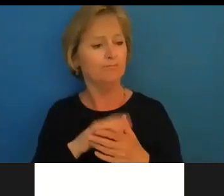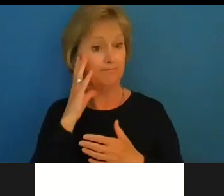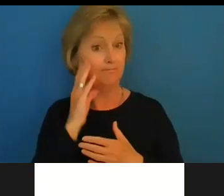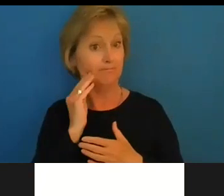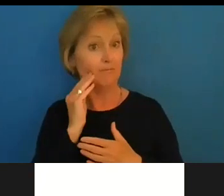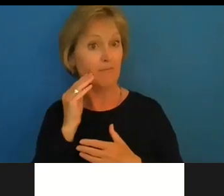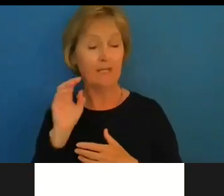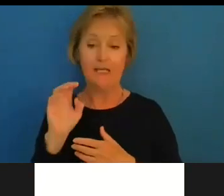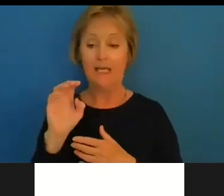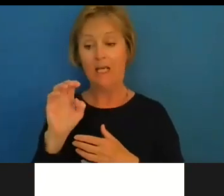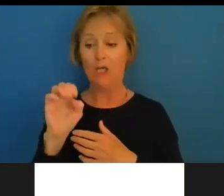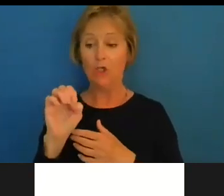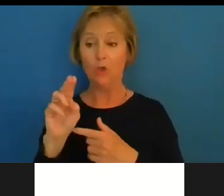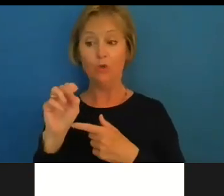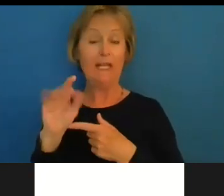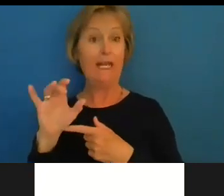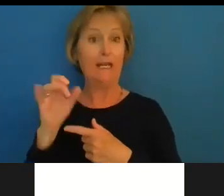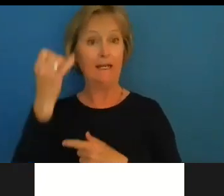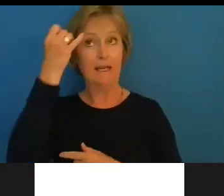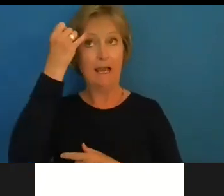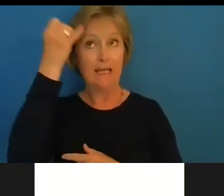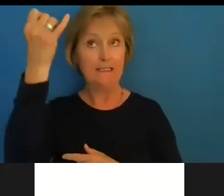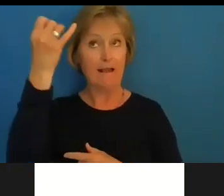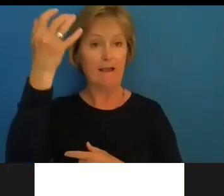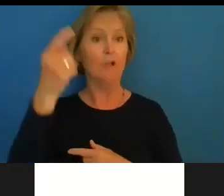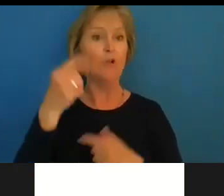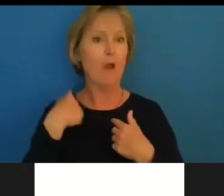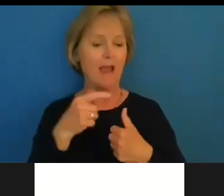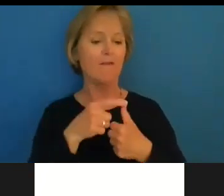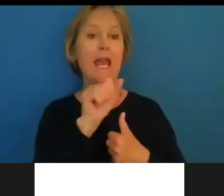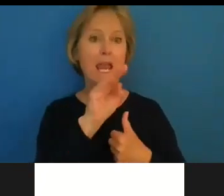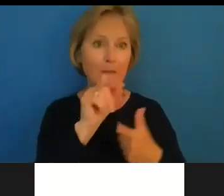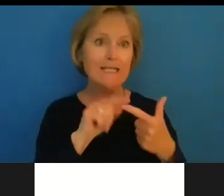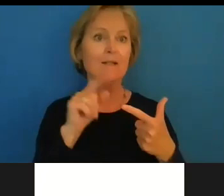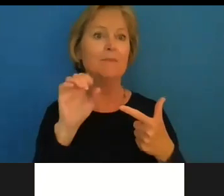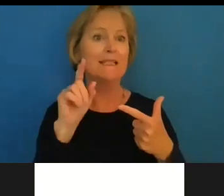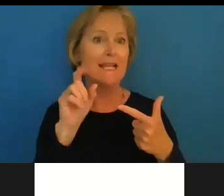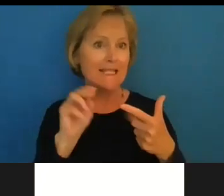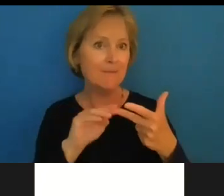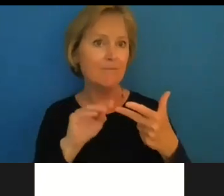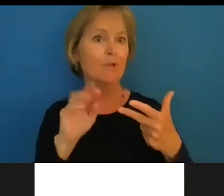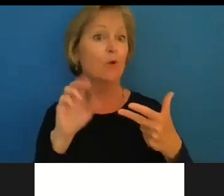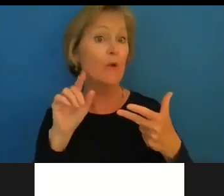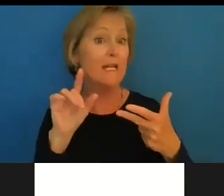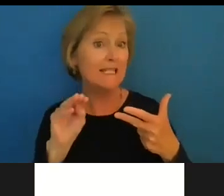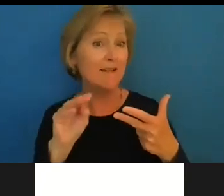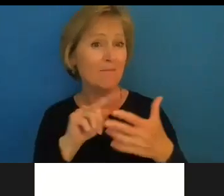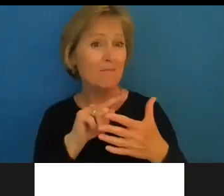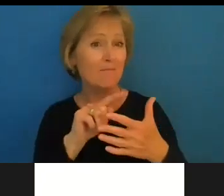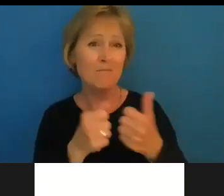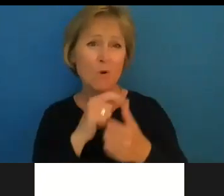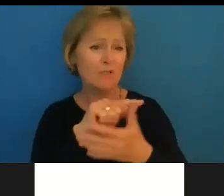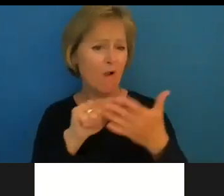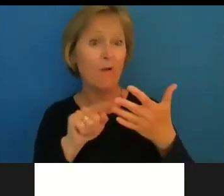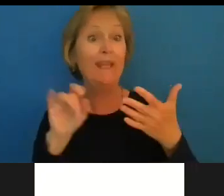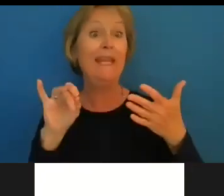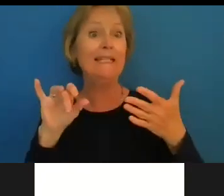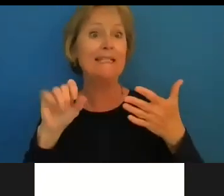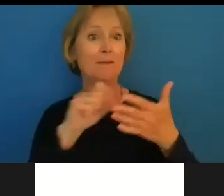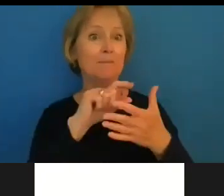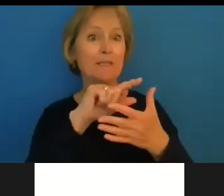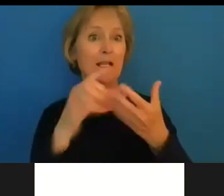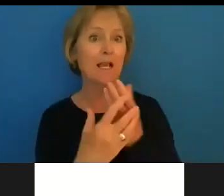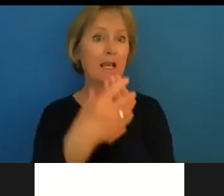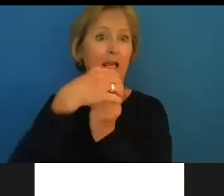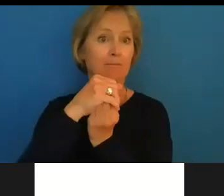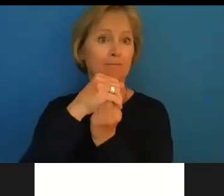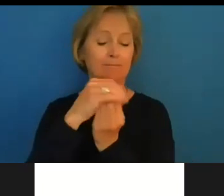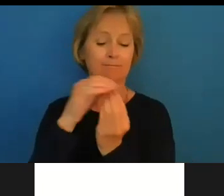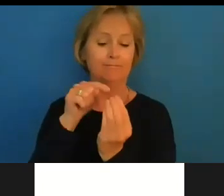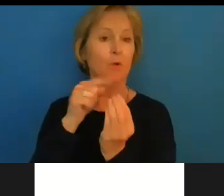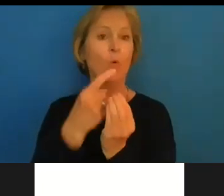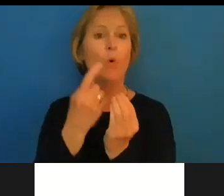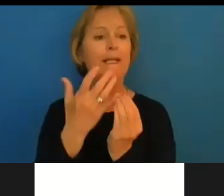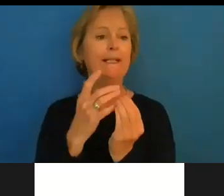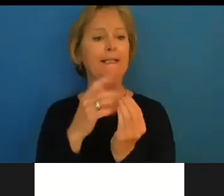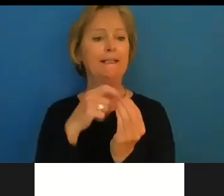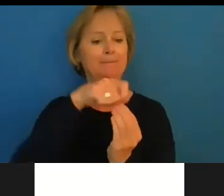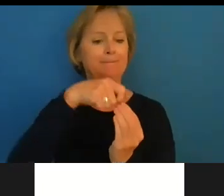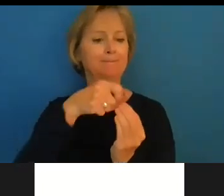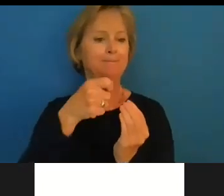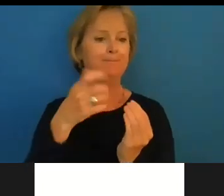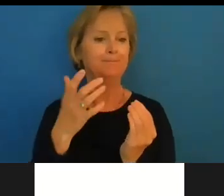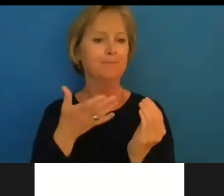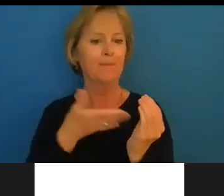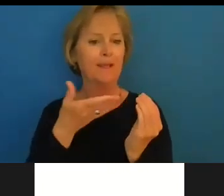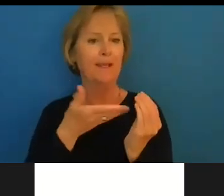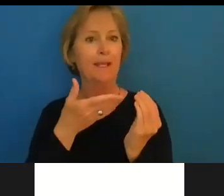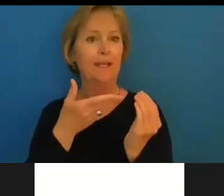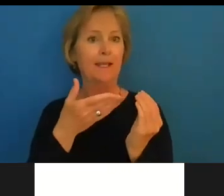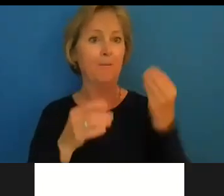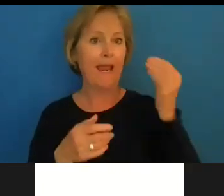ideology, you have ableism, racism, sexism, most if not all the isms wrapped up into one tidy little package